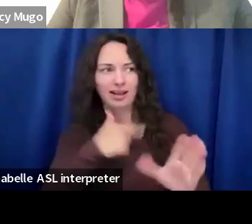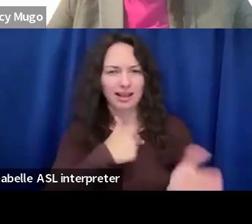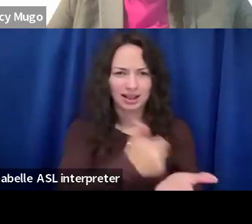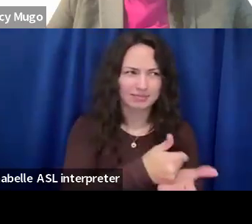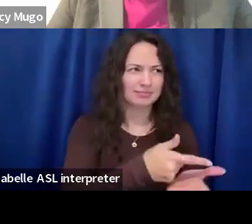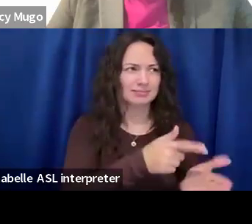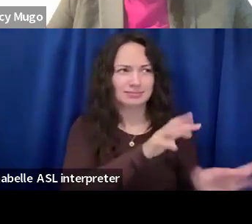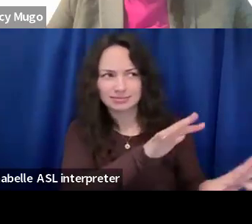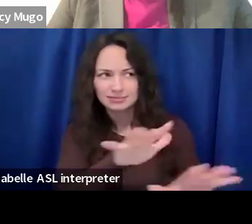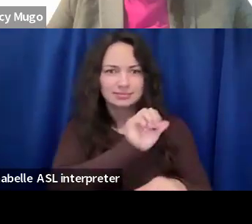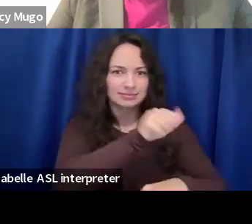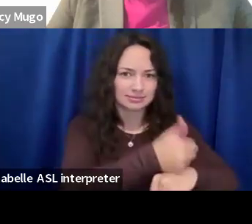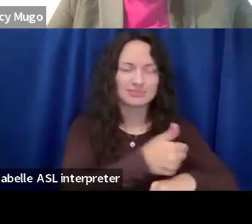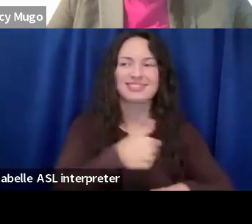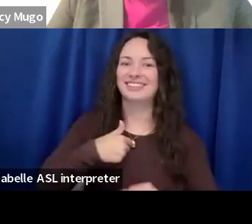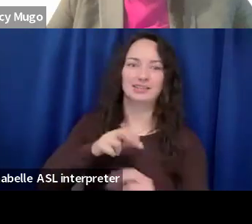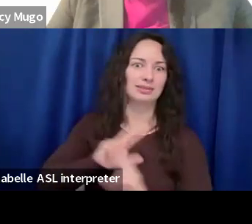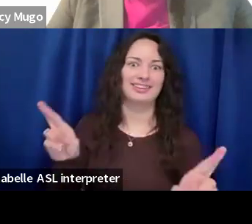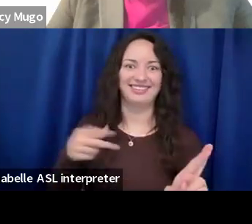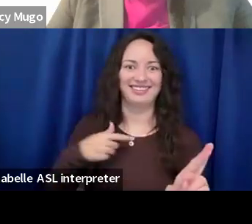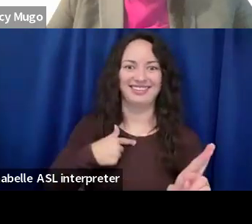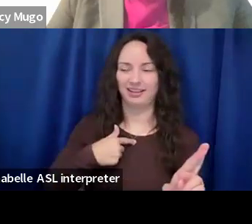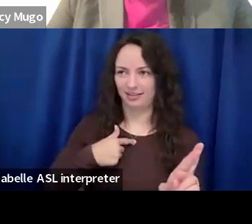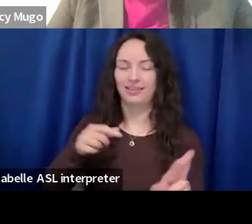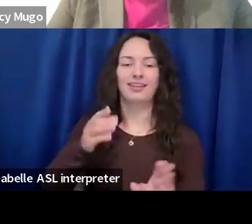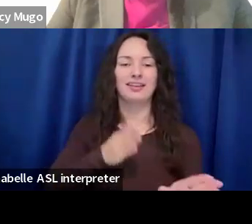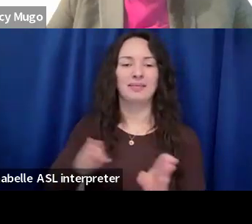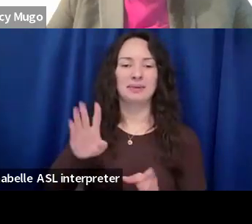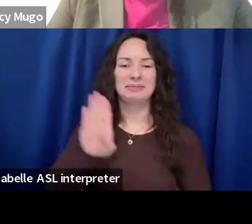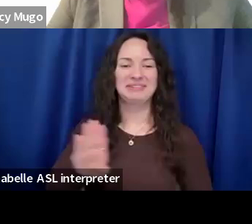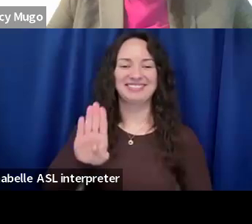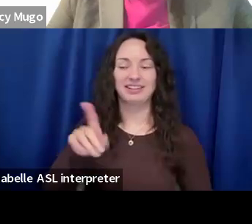but I already had plan B which was to replace the PI with another person